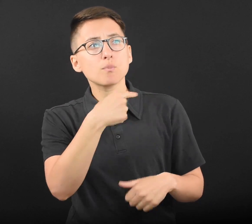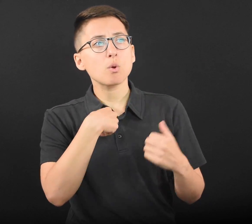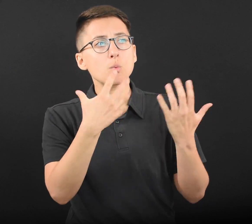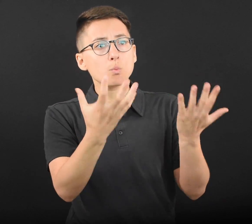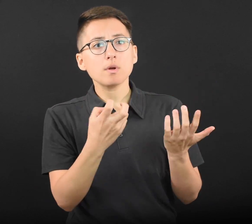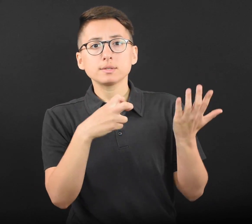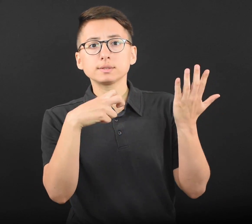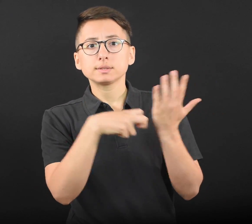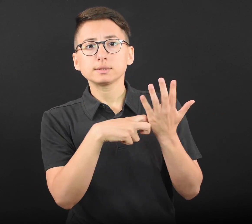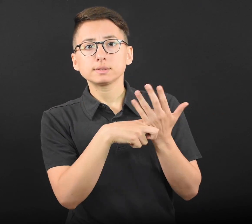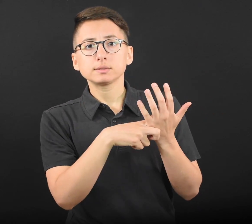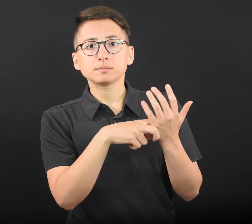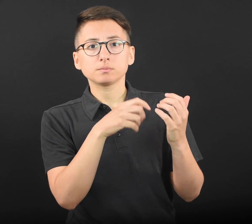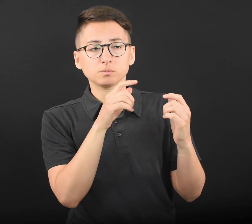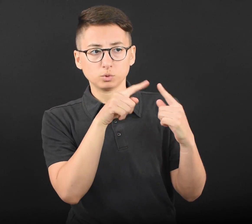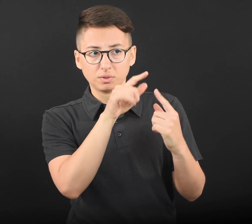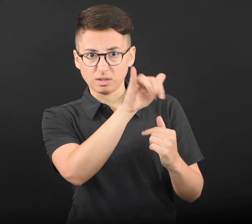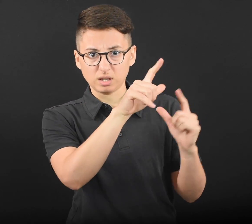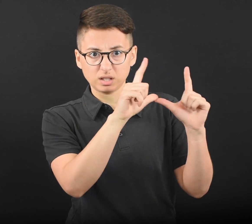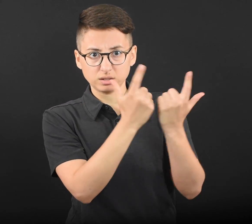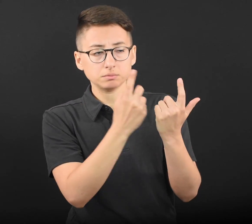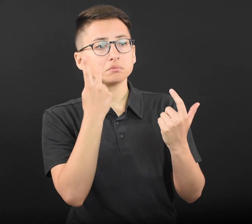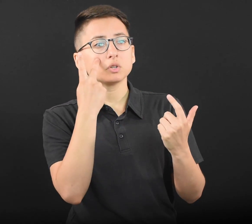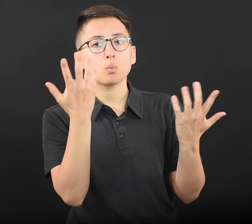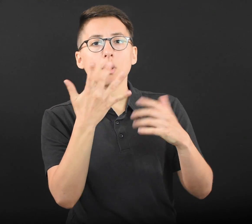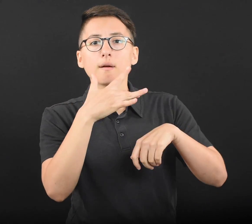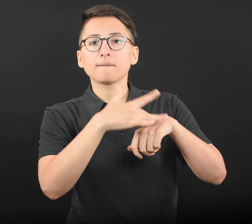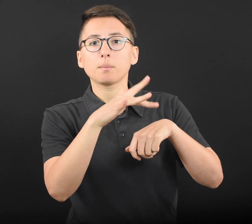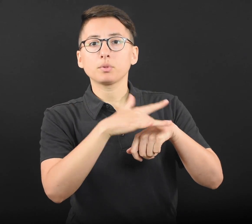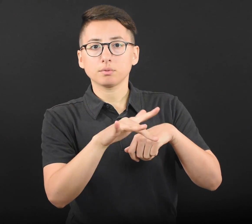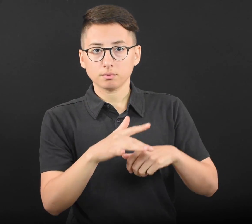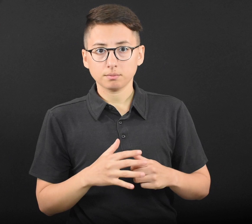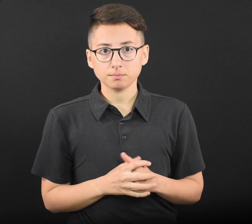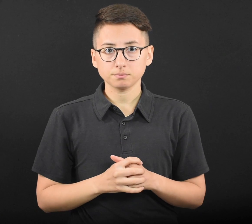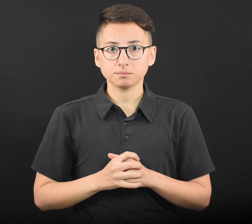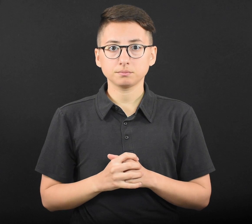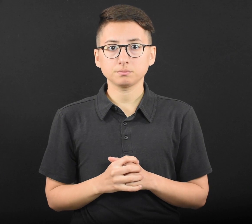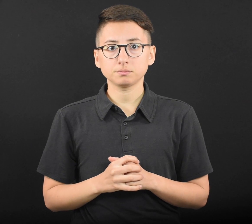and provide their full name and address for verification to reserve their ticket. Tickets